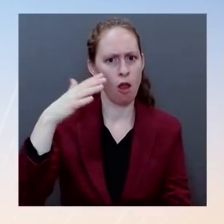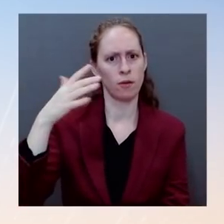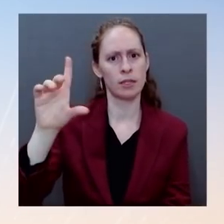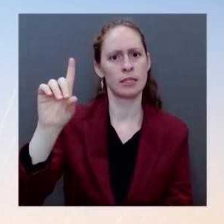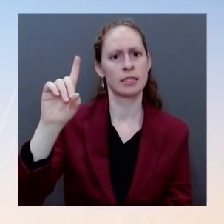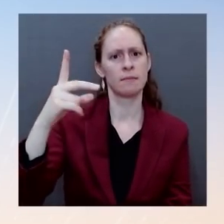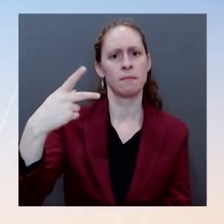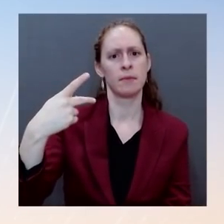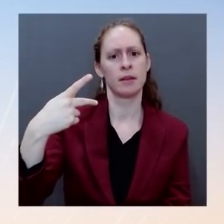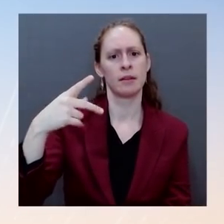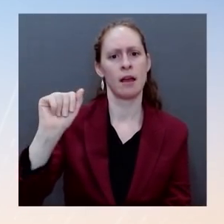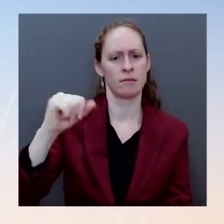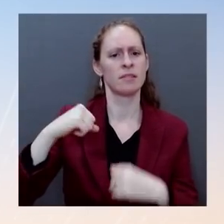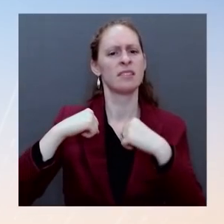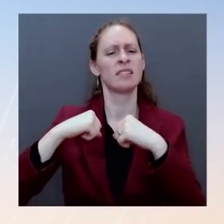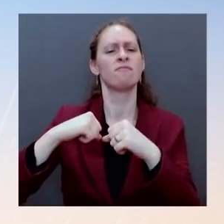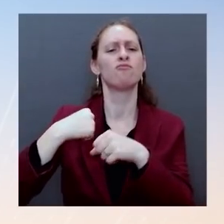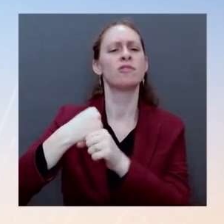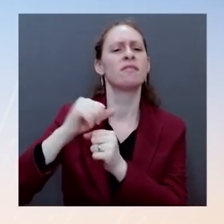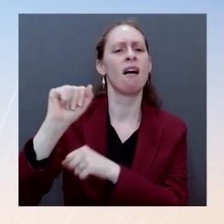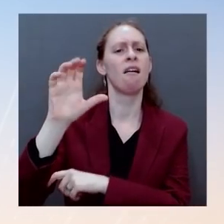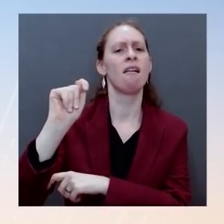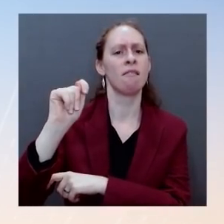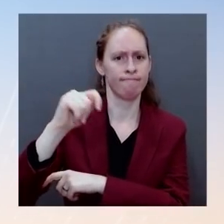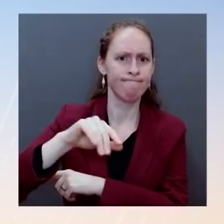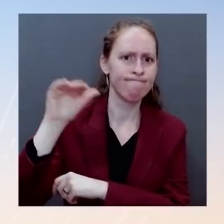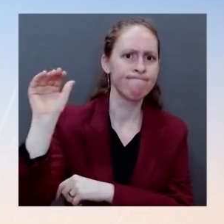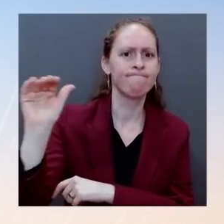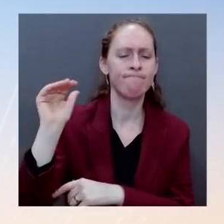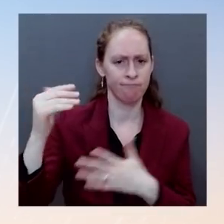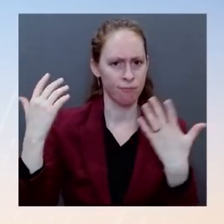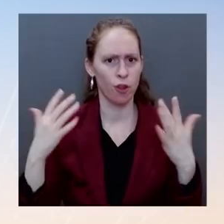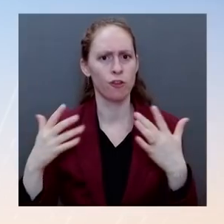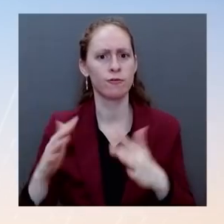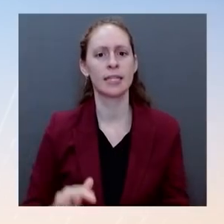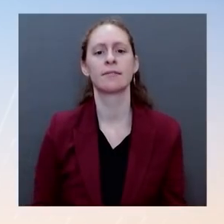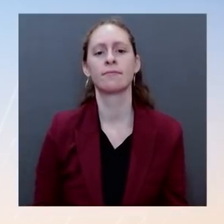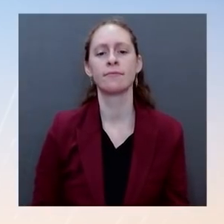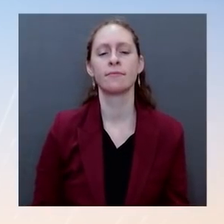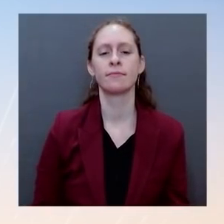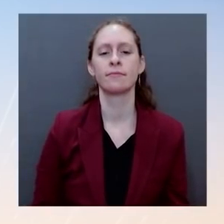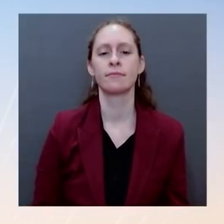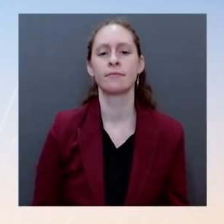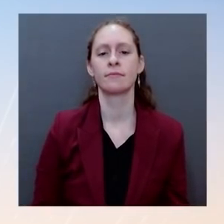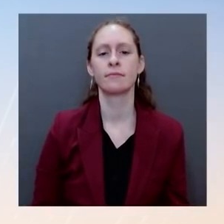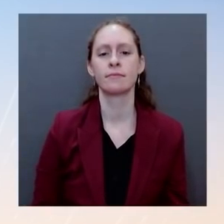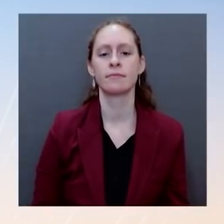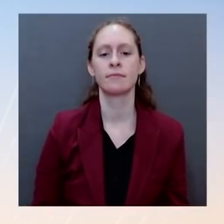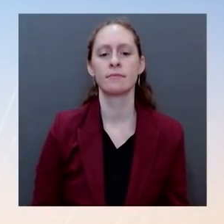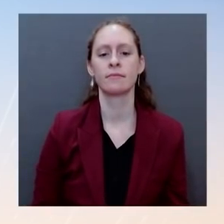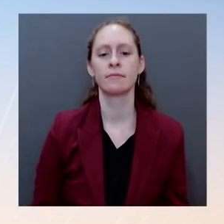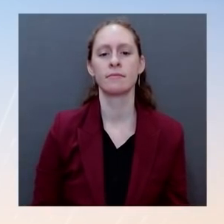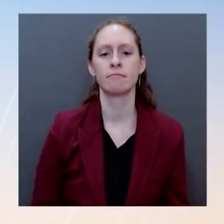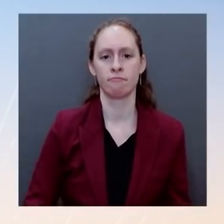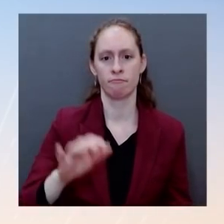We expanded, as -- or in part, as a result -- the testing capacity by four times. We've quadrupled the size of it.